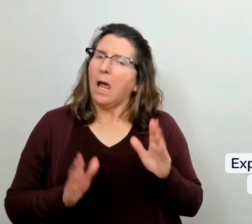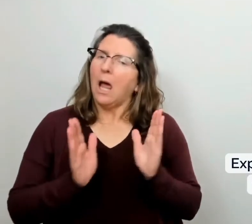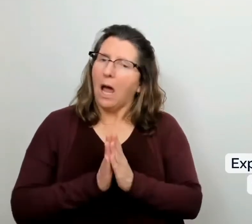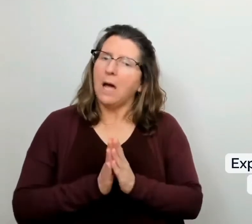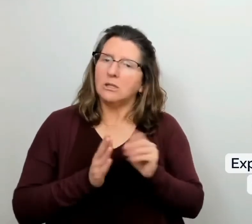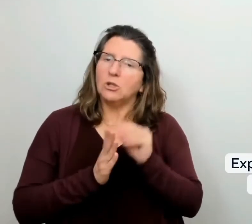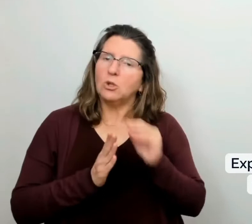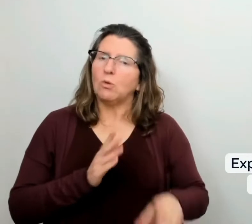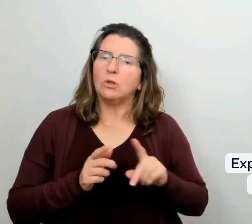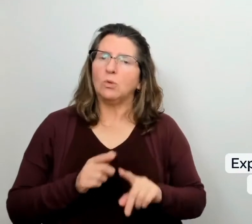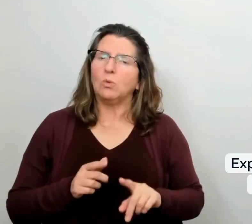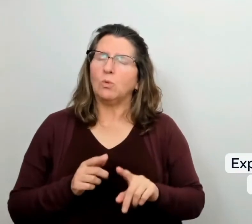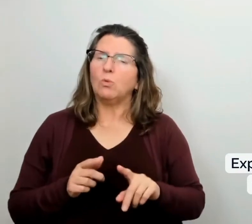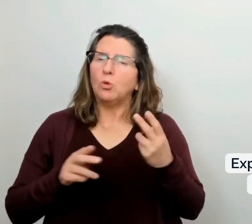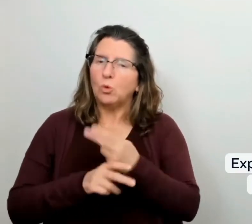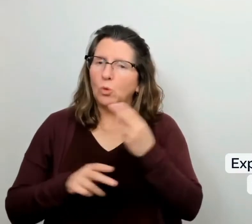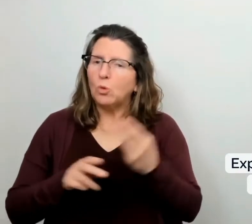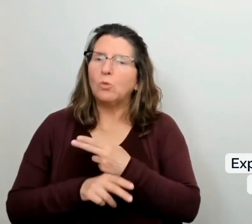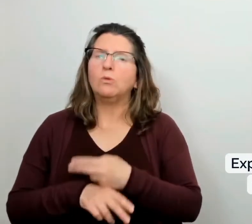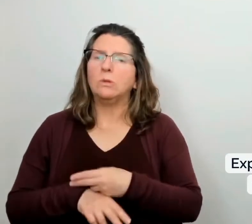What I did do, though, was ask the students